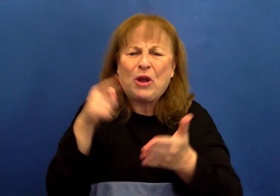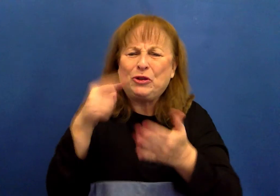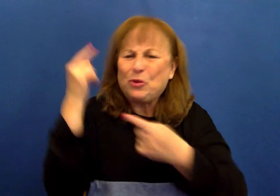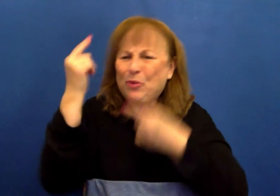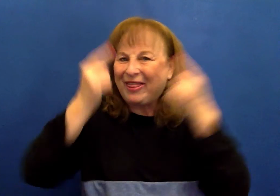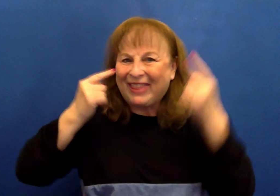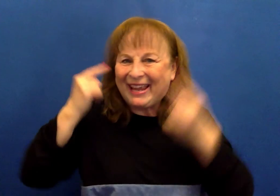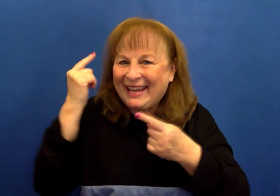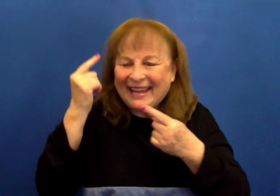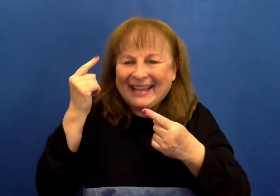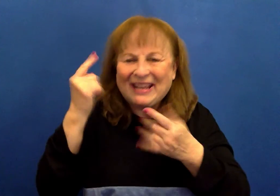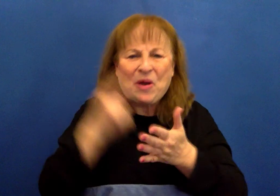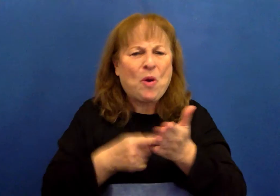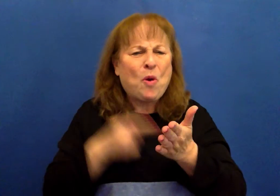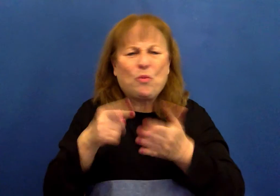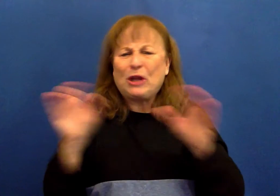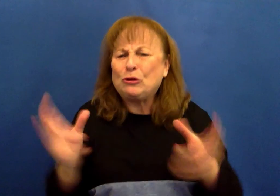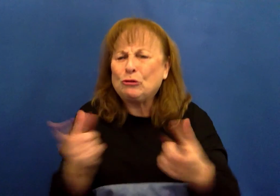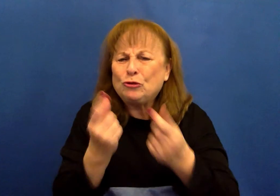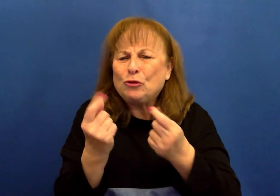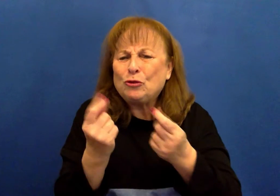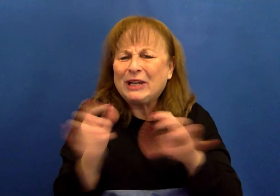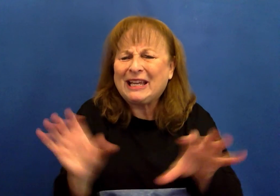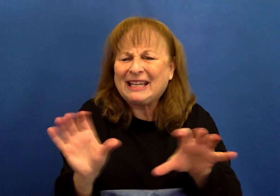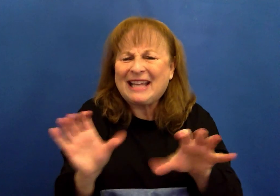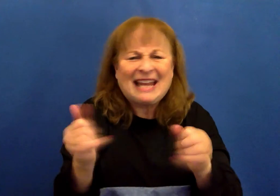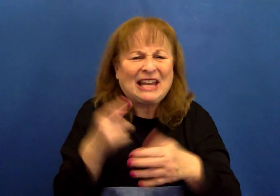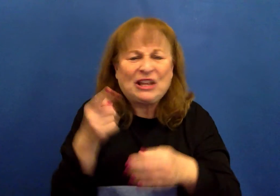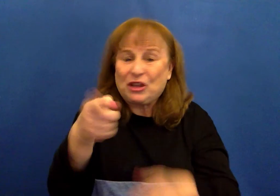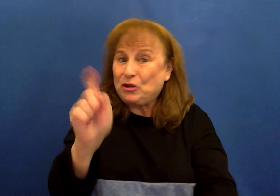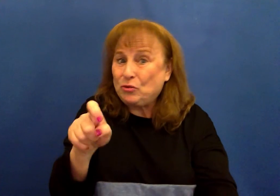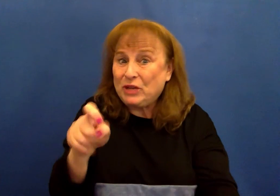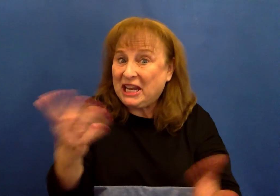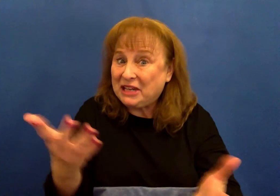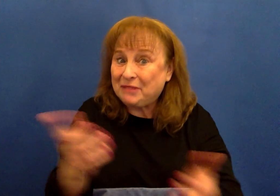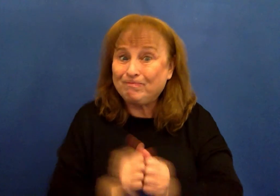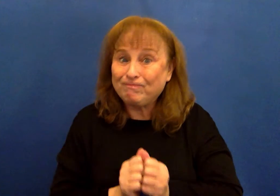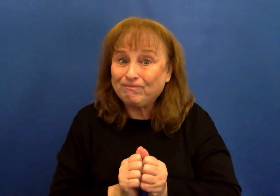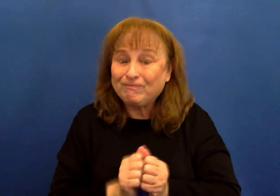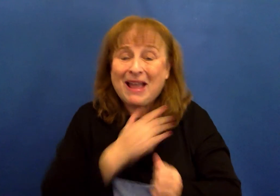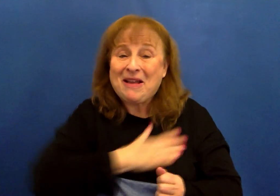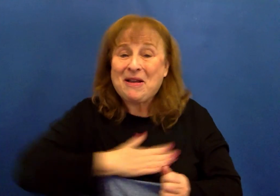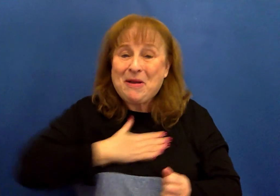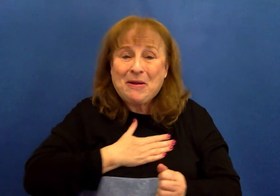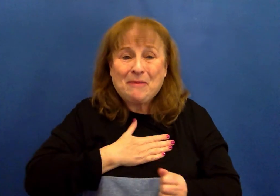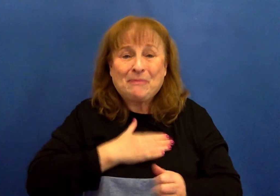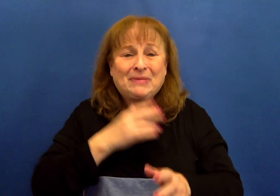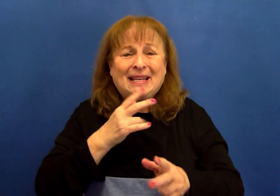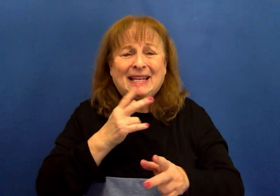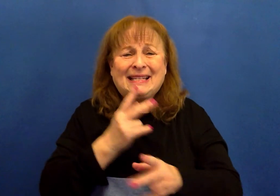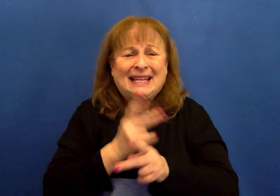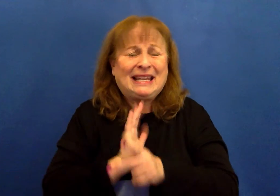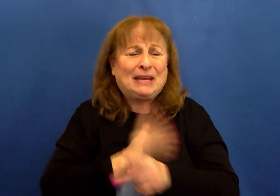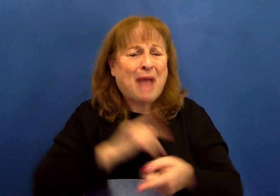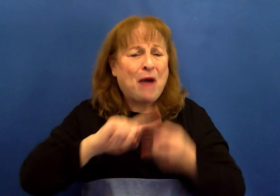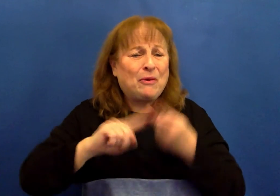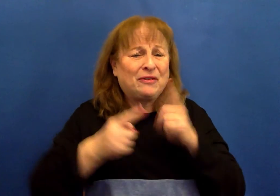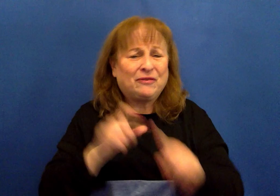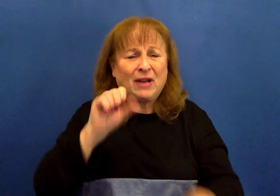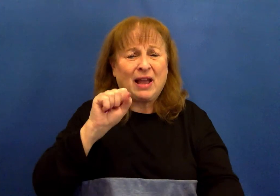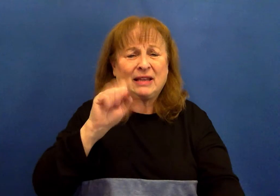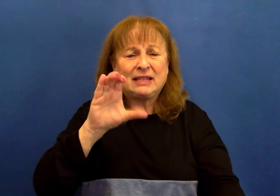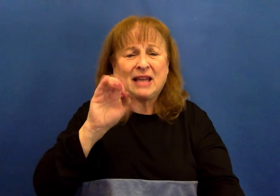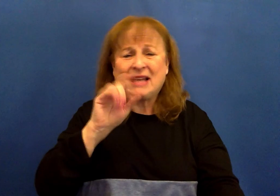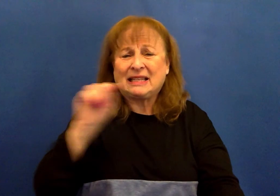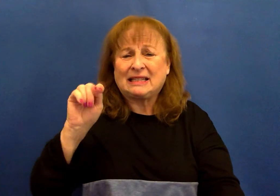about what you are doing, and anything you need. Please keep our dear friend Scott Siegel in your